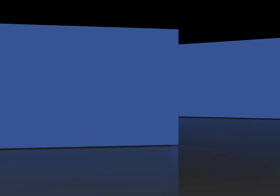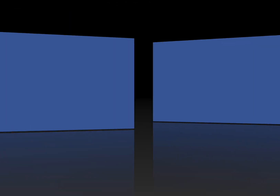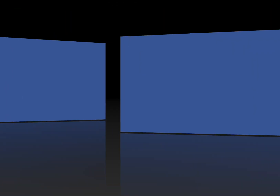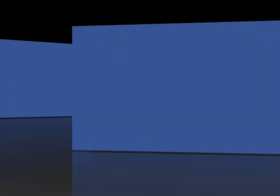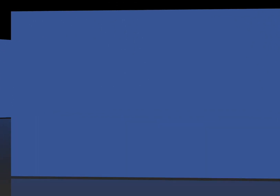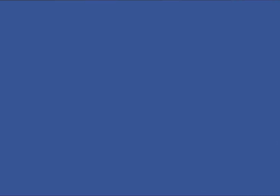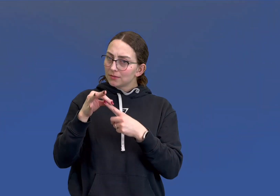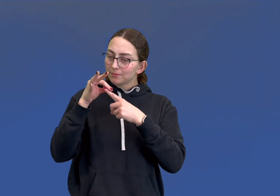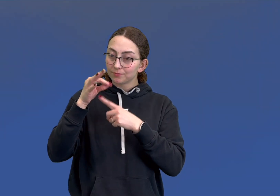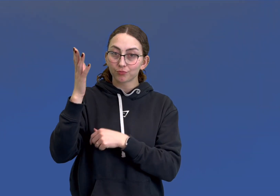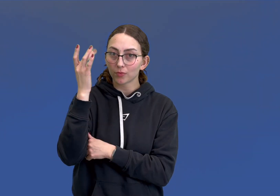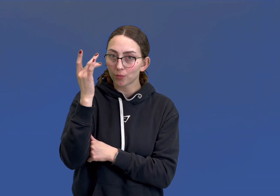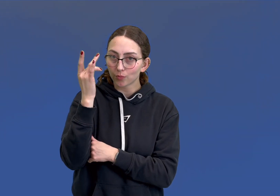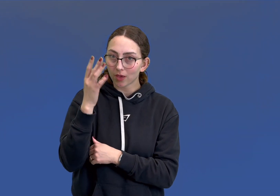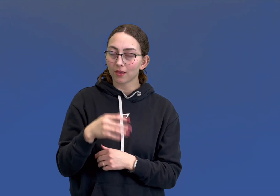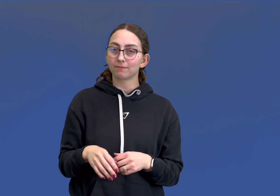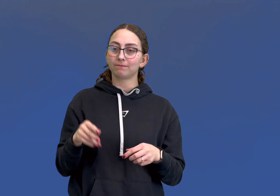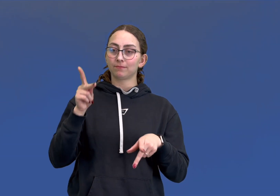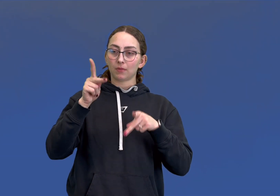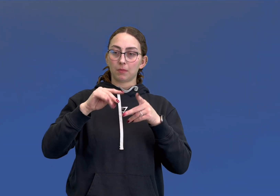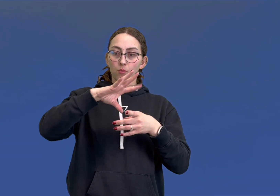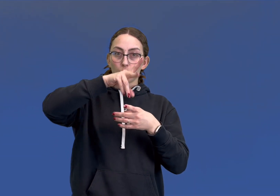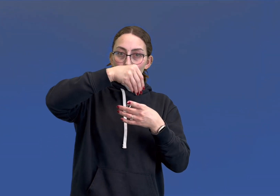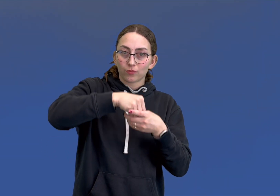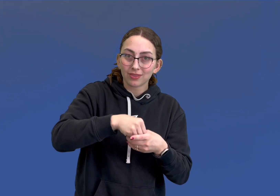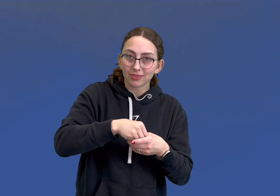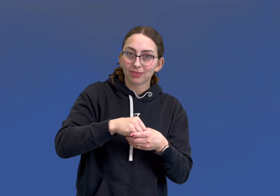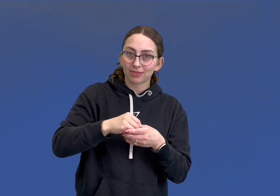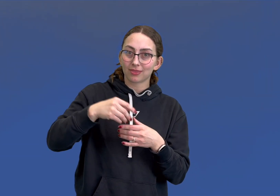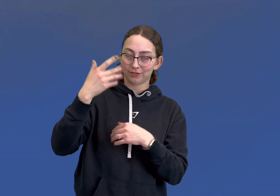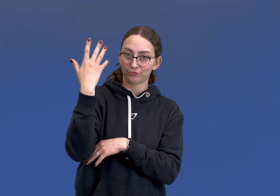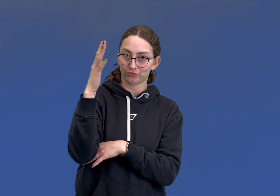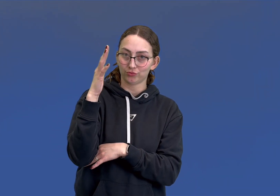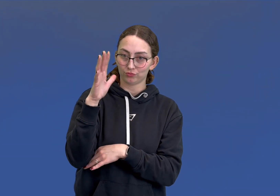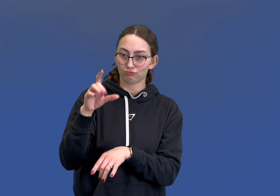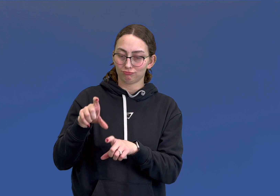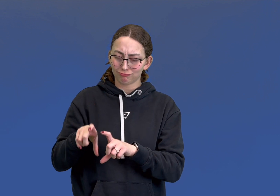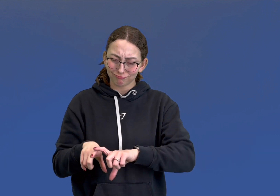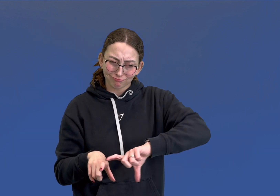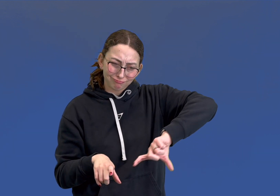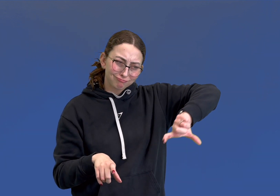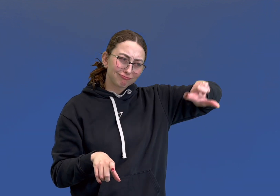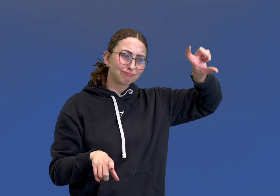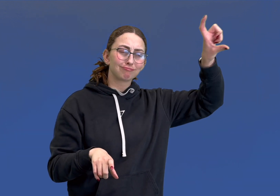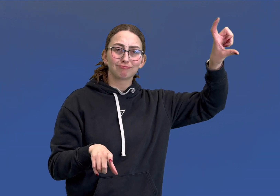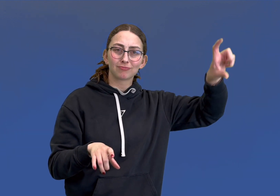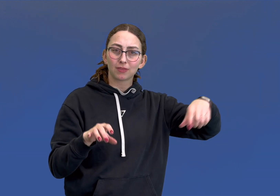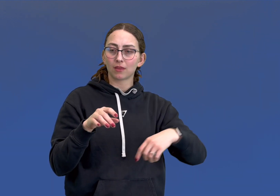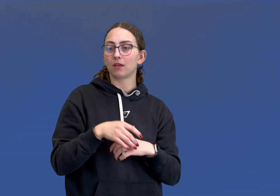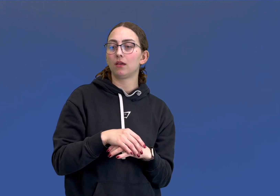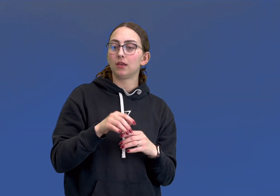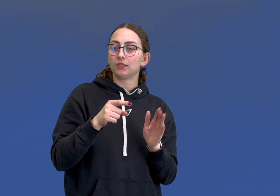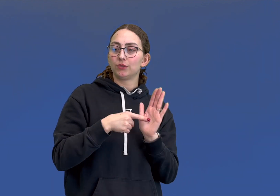This second panel is special because it depicts people within a beautiful tree